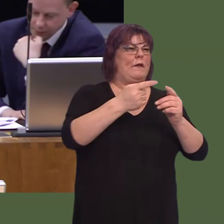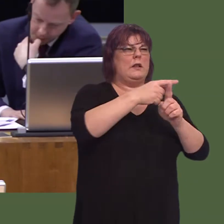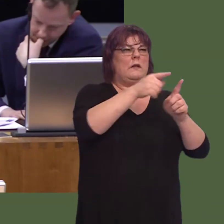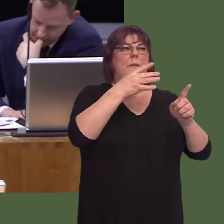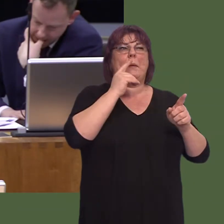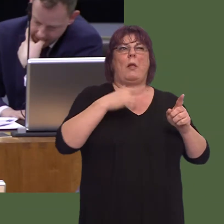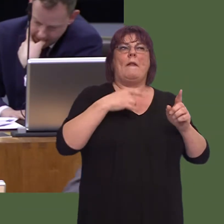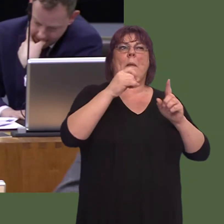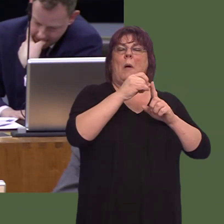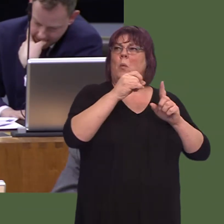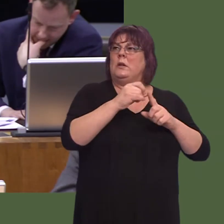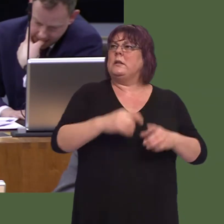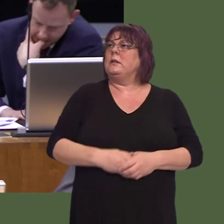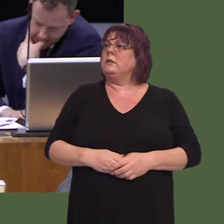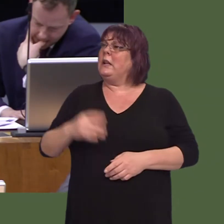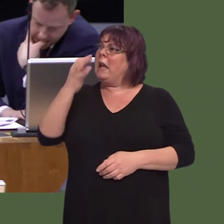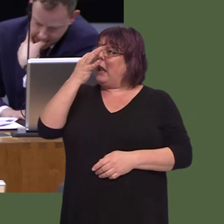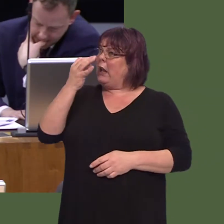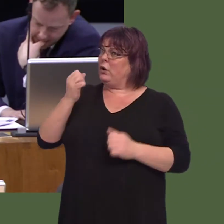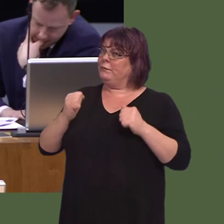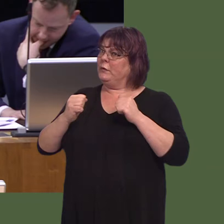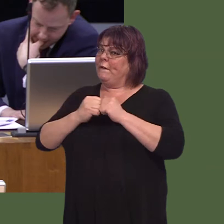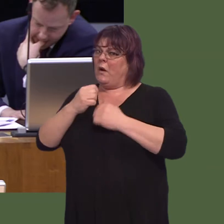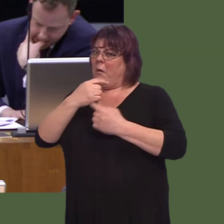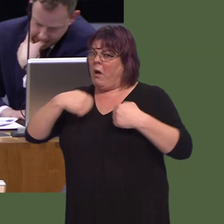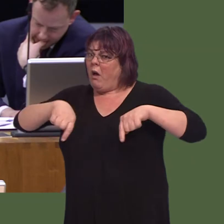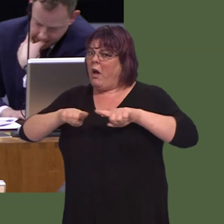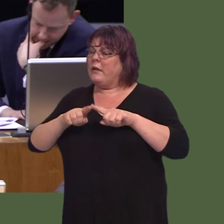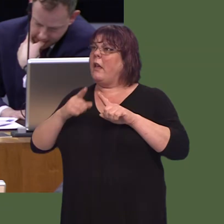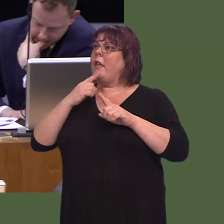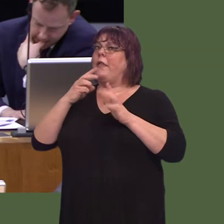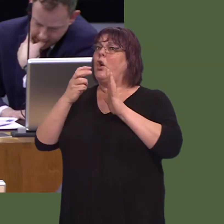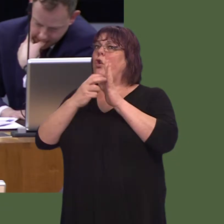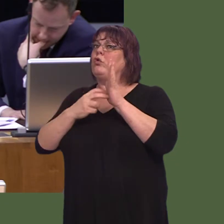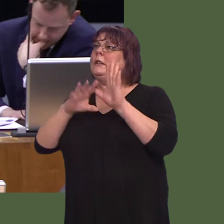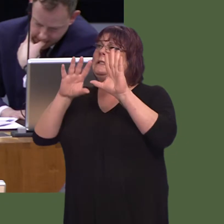First Minister, can you assure this Chamber that the decision to end the Shropdoc contract